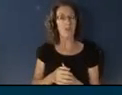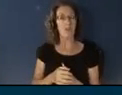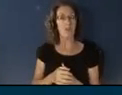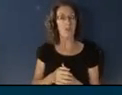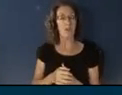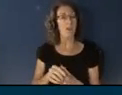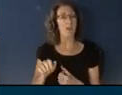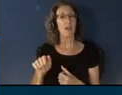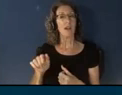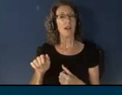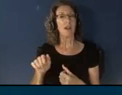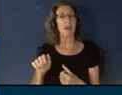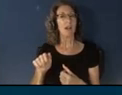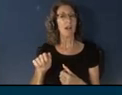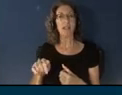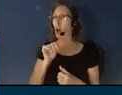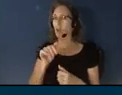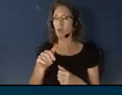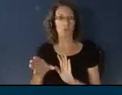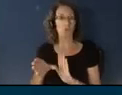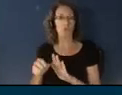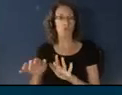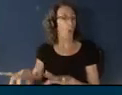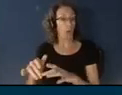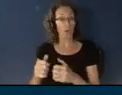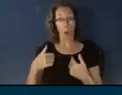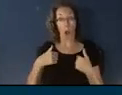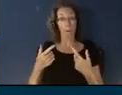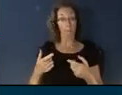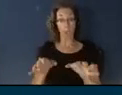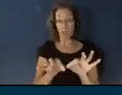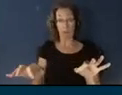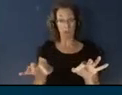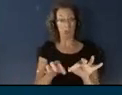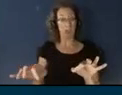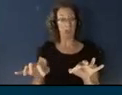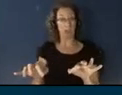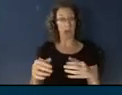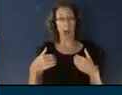necessarily record so, even though I'm recording you see the captions here they don't necessarily